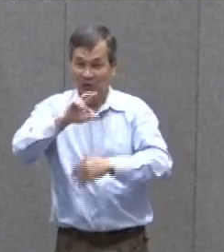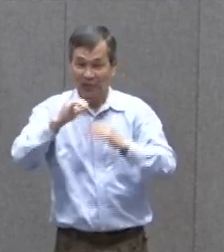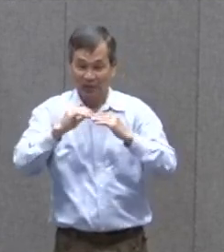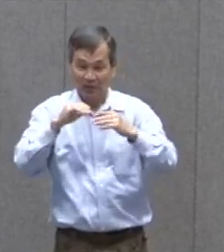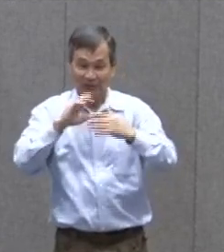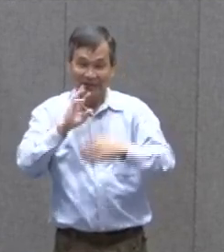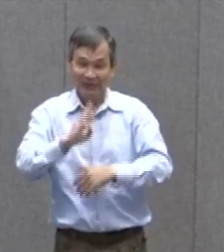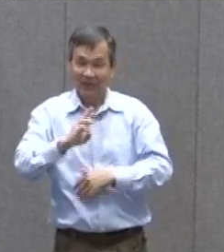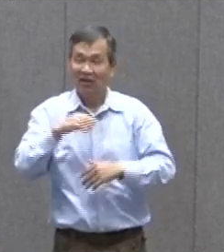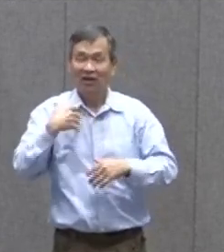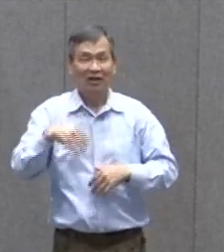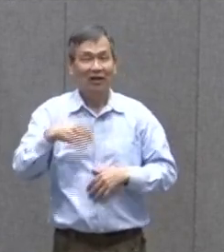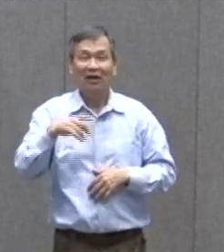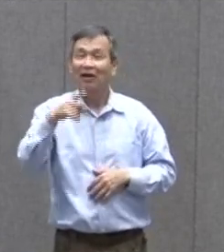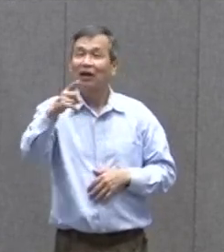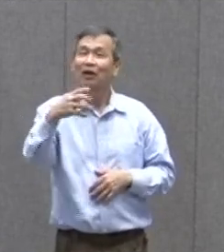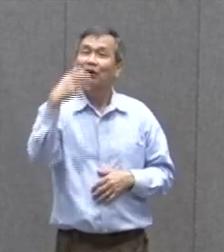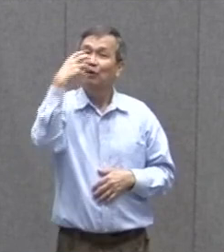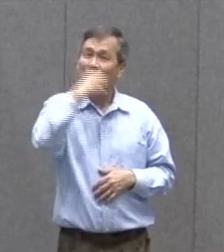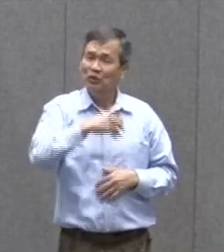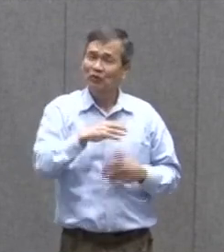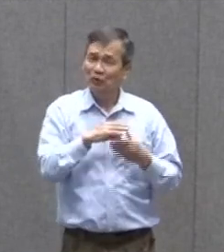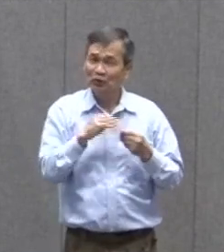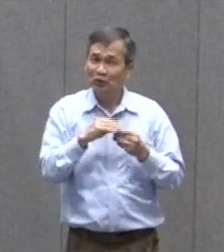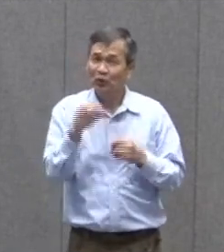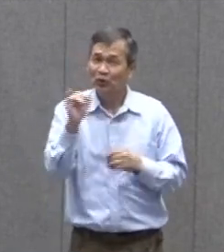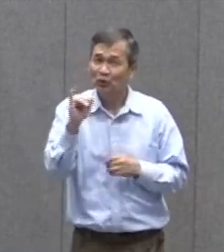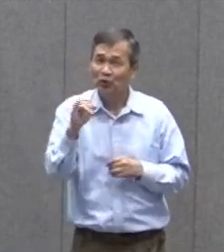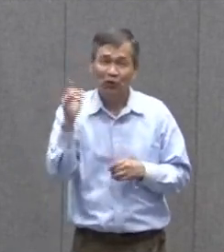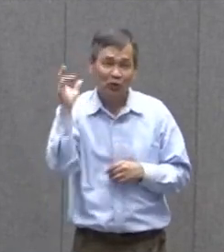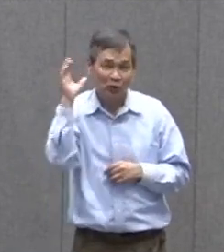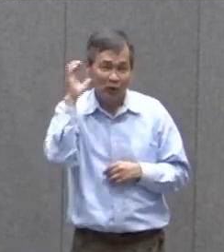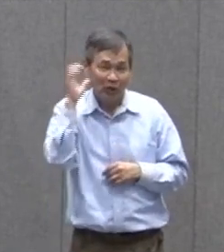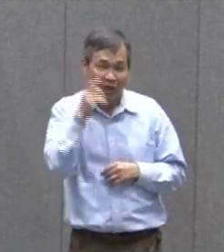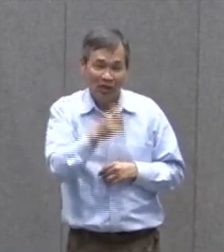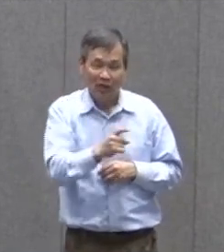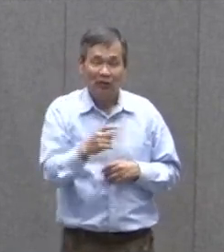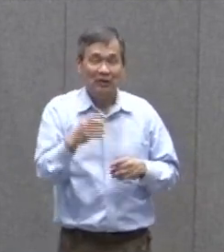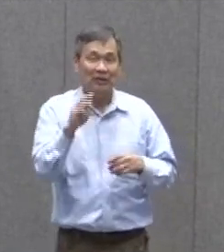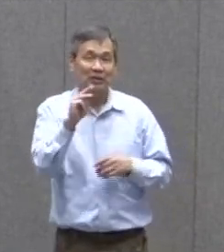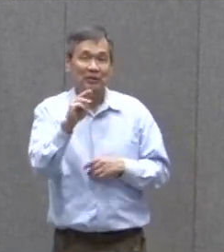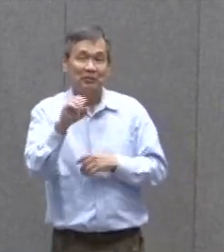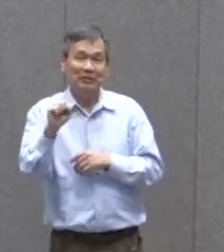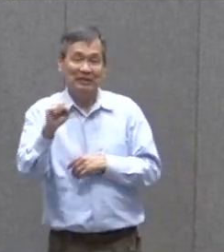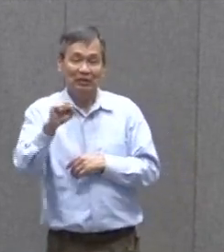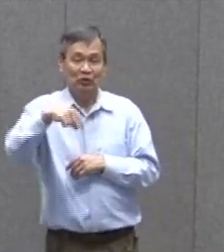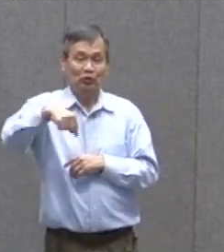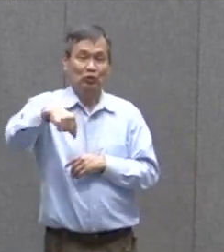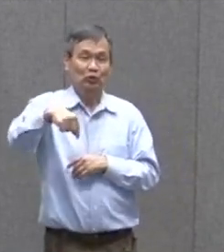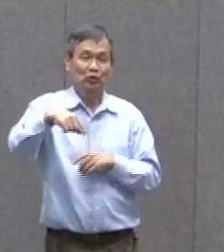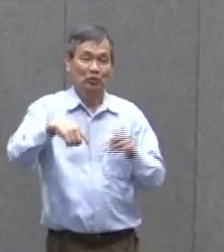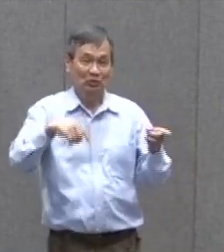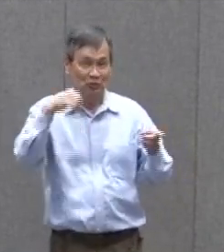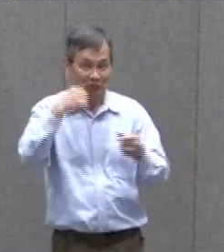You also got to read a really beautiful story with Mrs. Q and you read two stories, you read "Spoon."